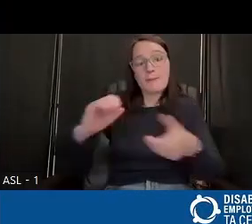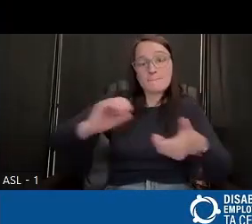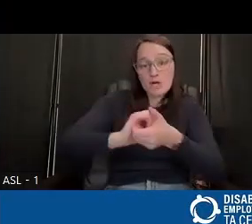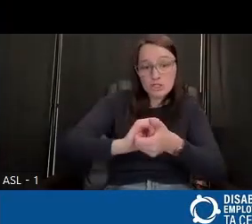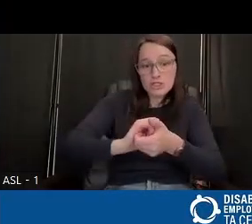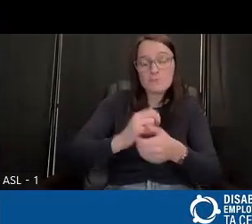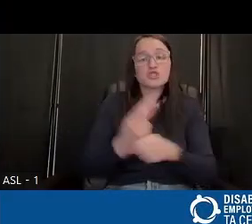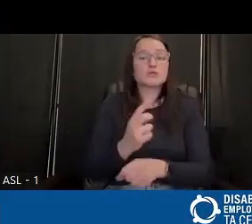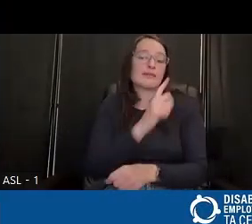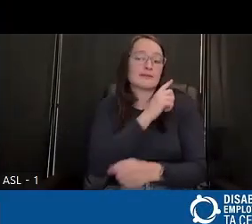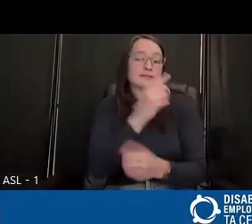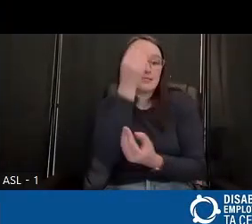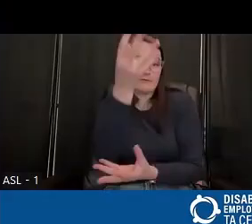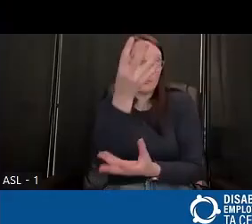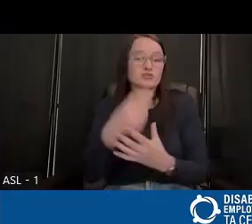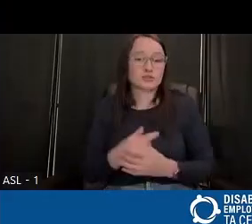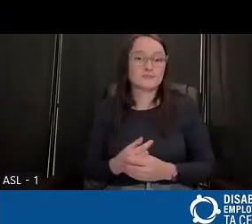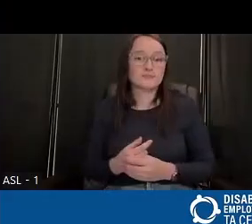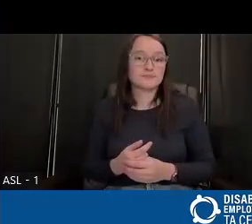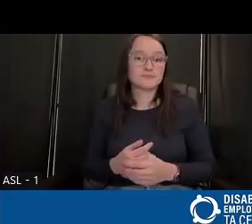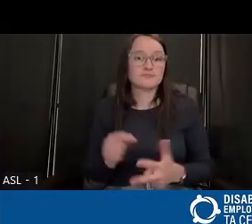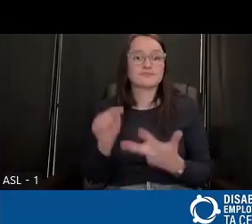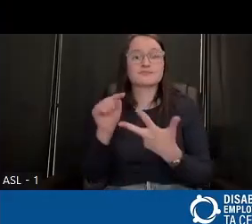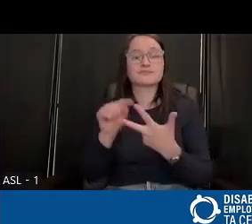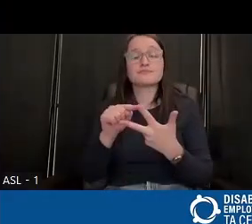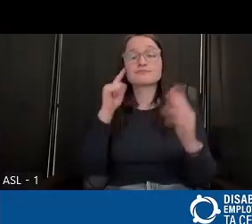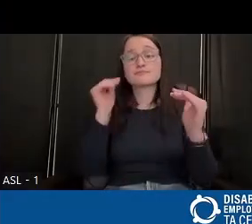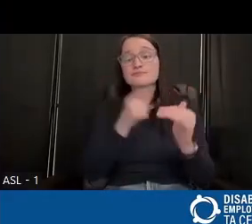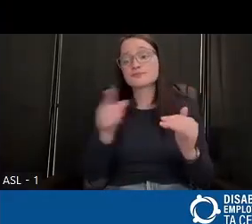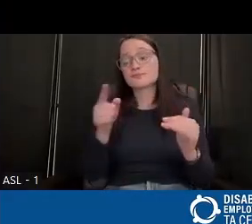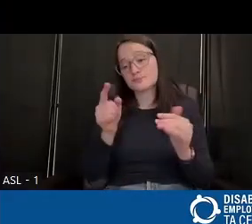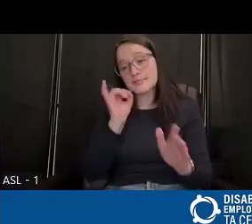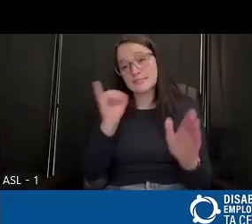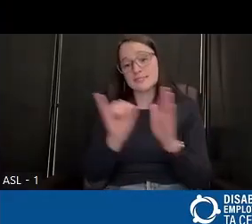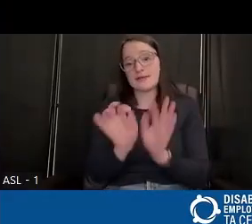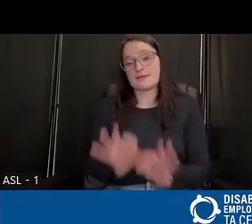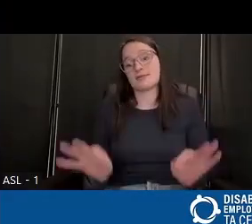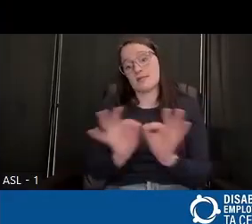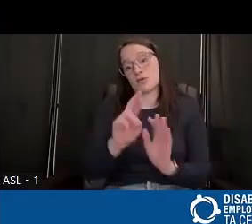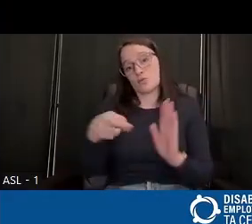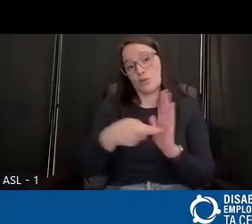example. Um also we hope you can kind of identify the key roles of partners including employers,